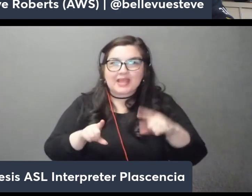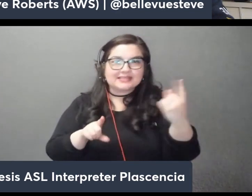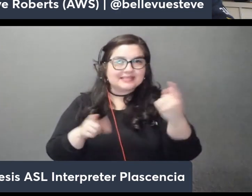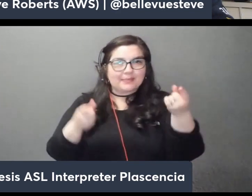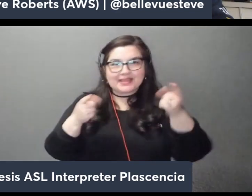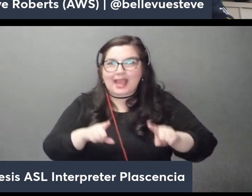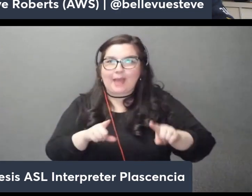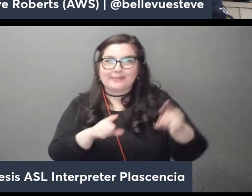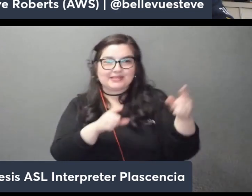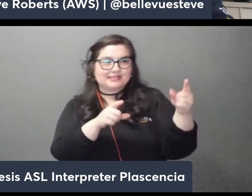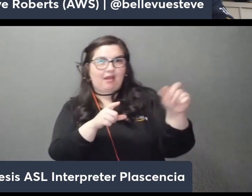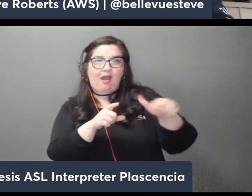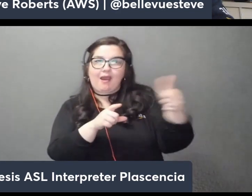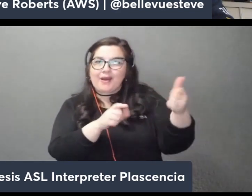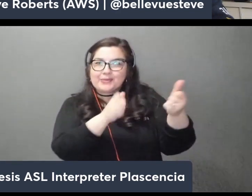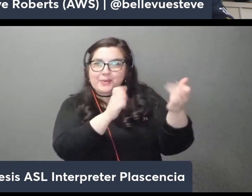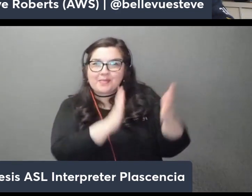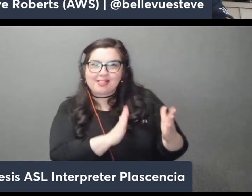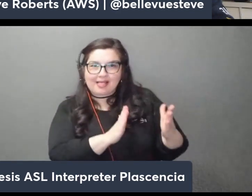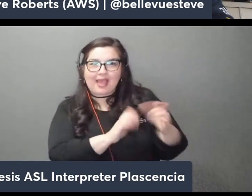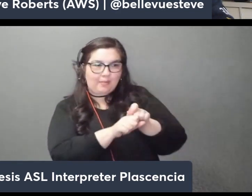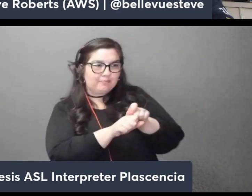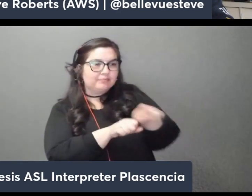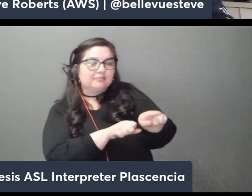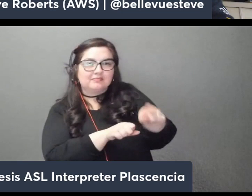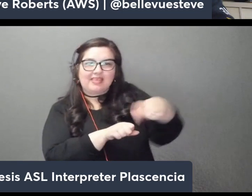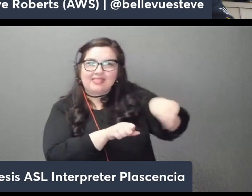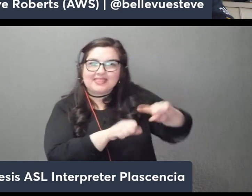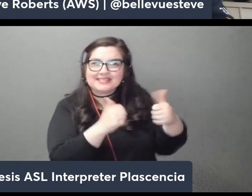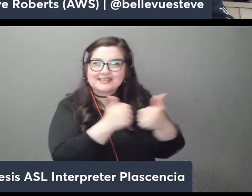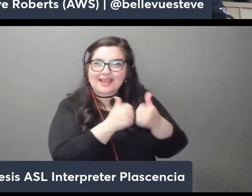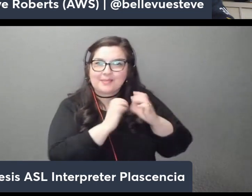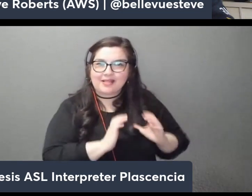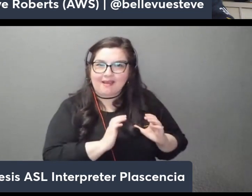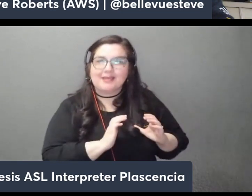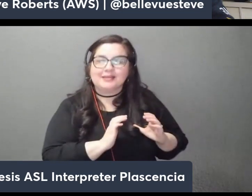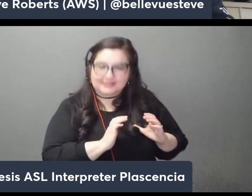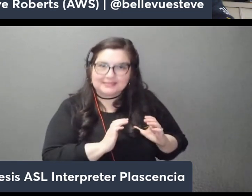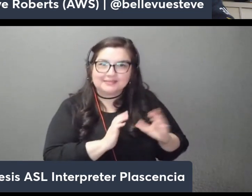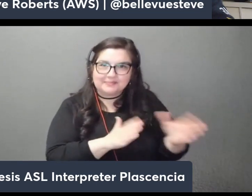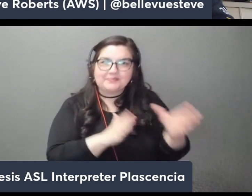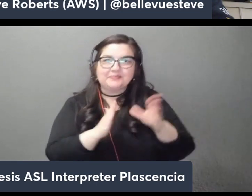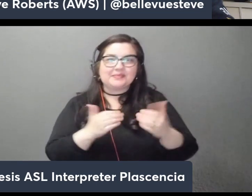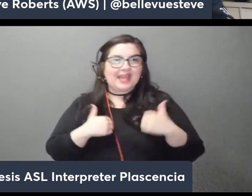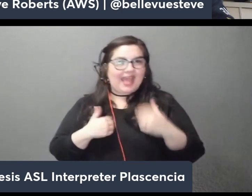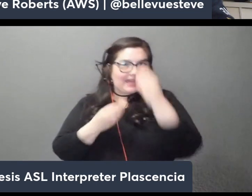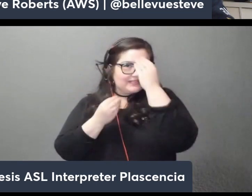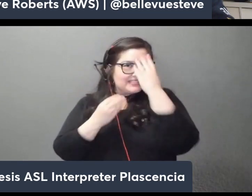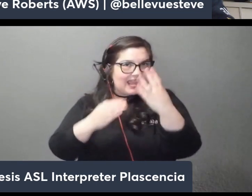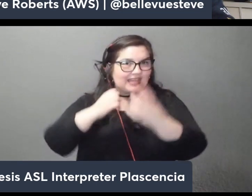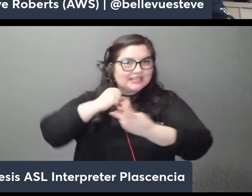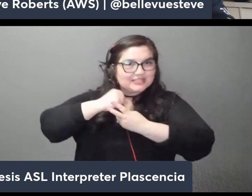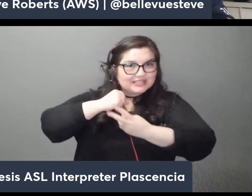we can send a message to that game client. We have data storage for player information.